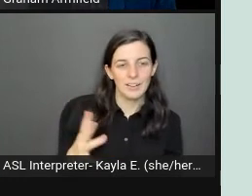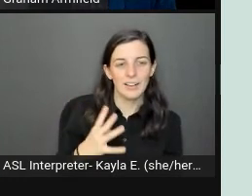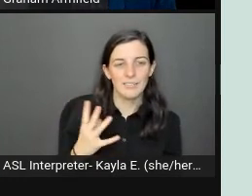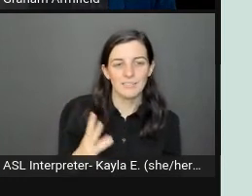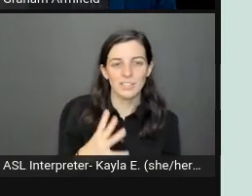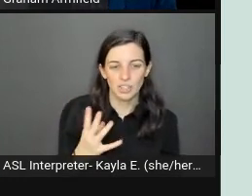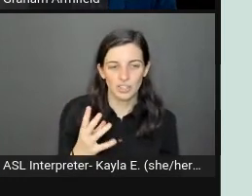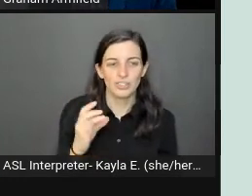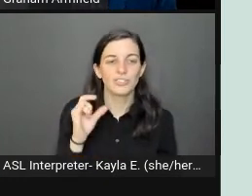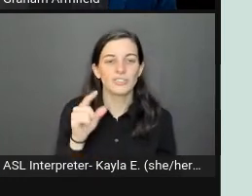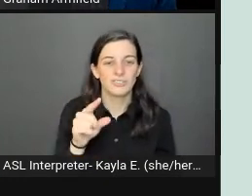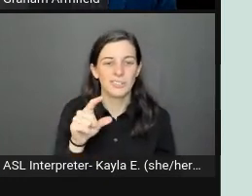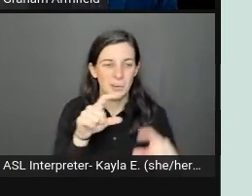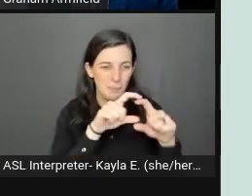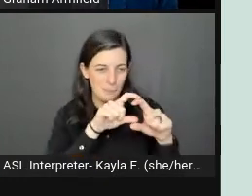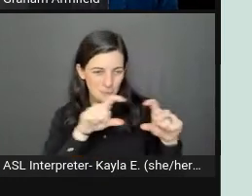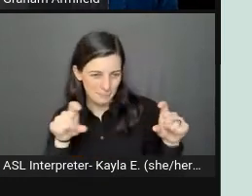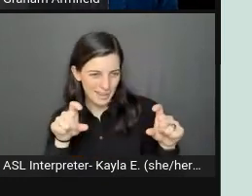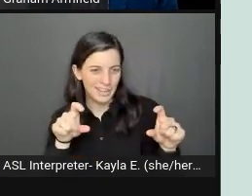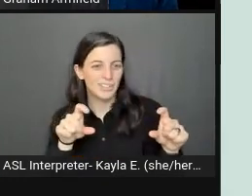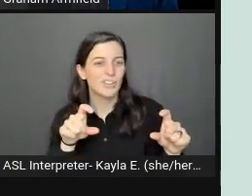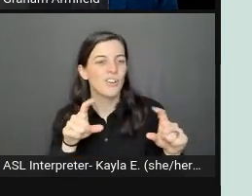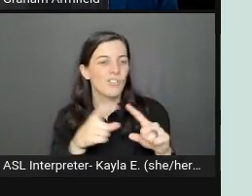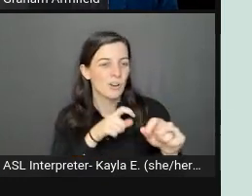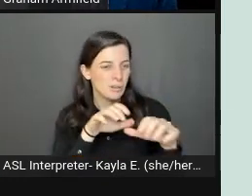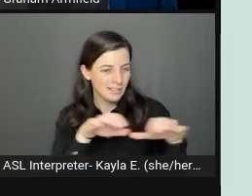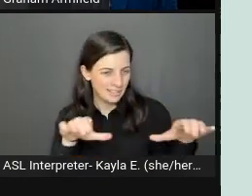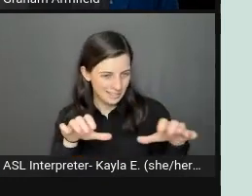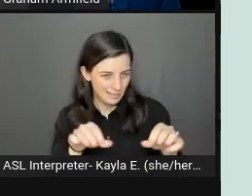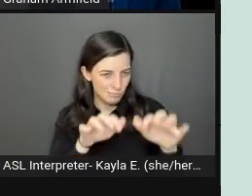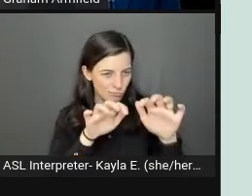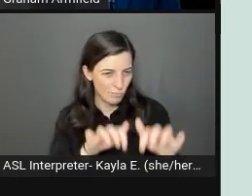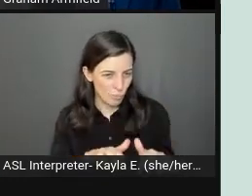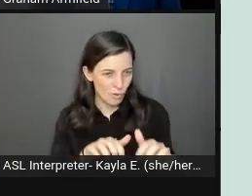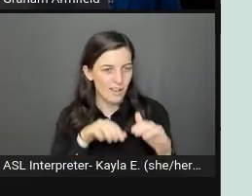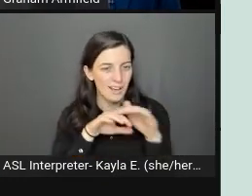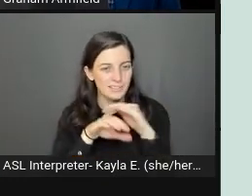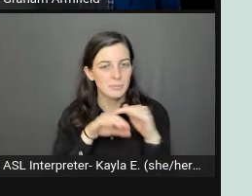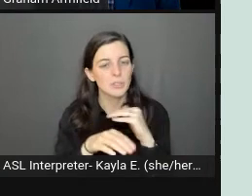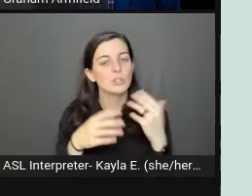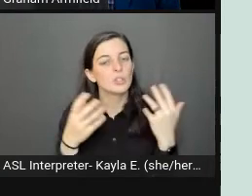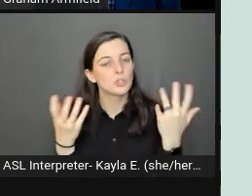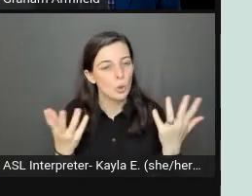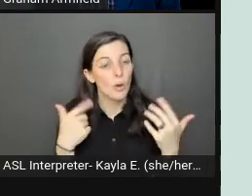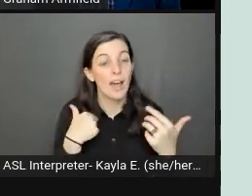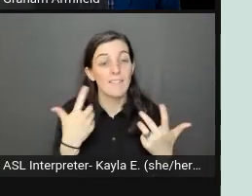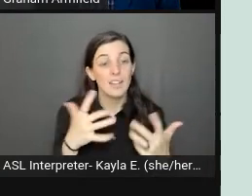from keyboard operability and accessibility. I've tabbed to the first tab header.